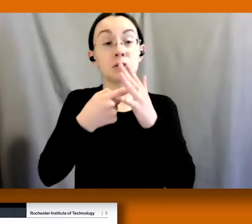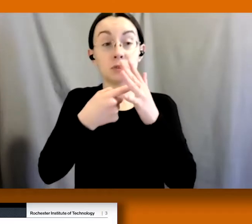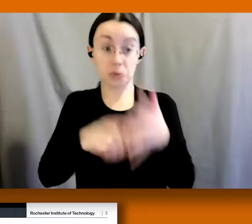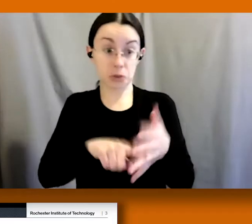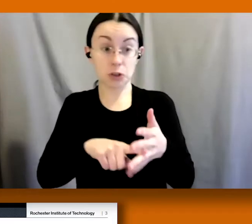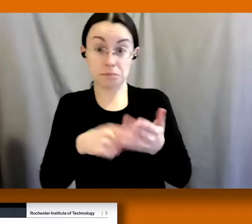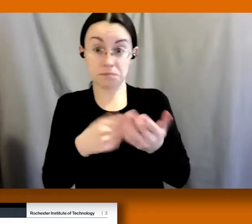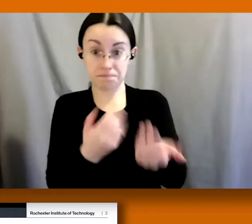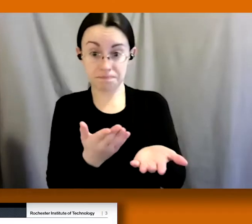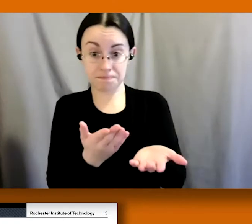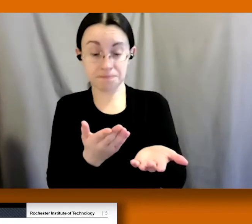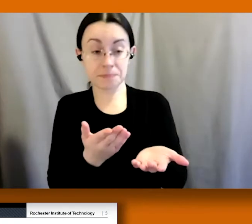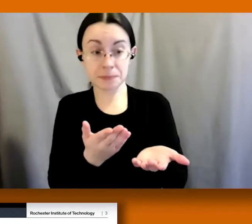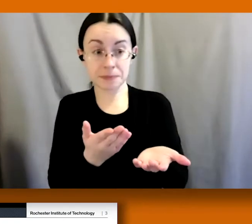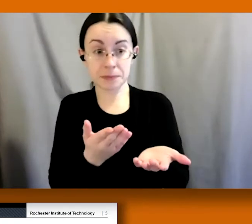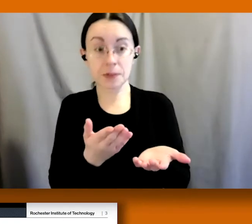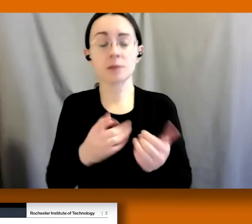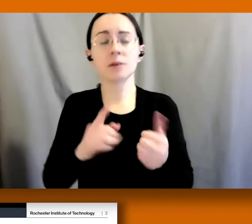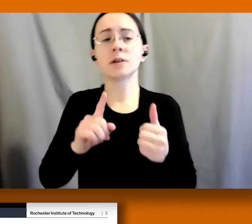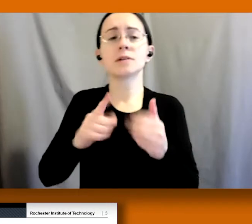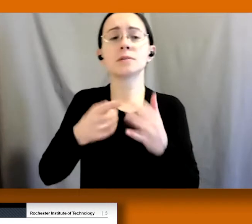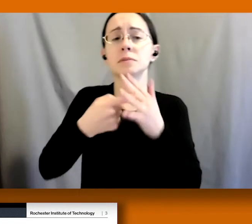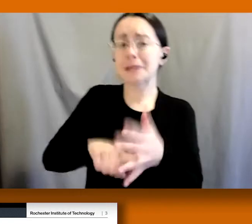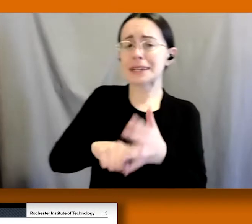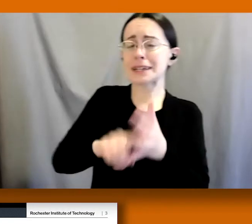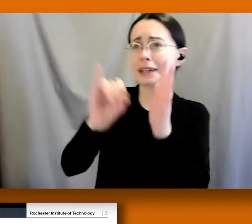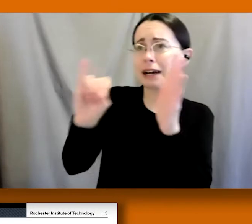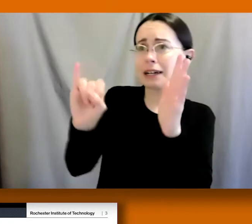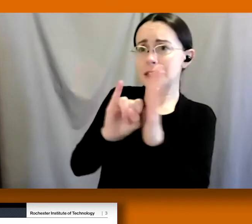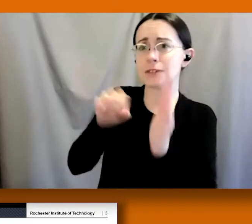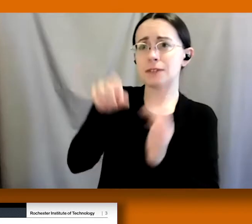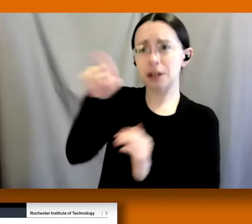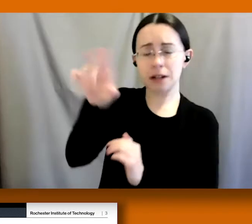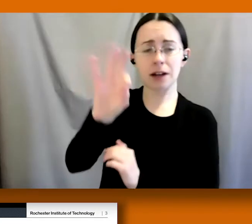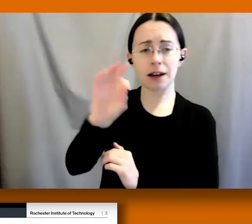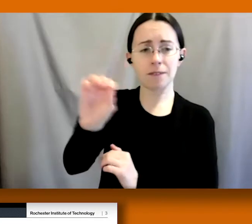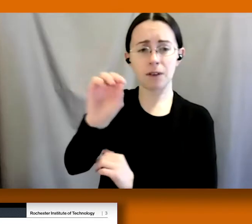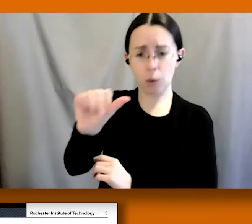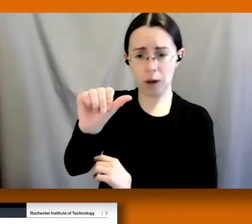David: By identifying a funding opportunity announcement, also known as the FOA,